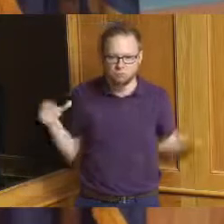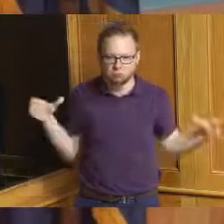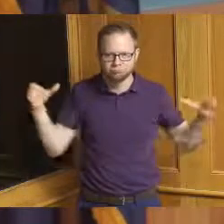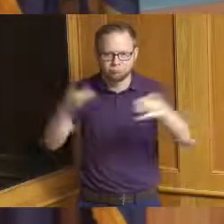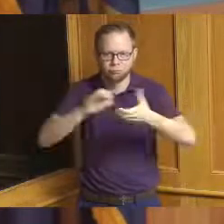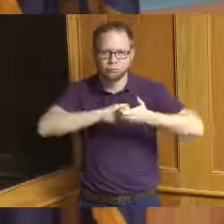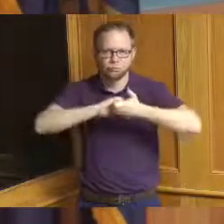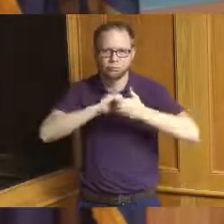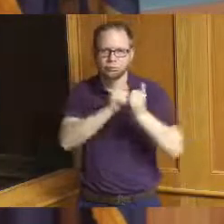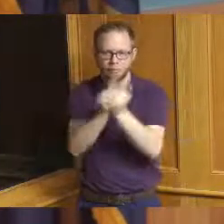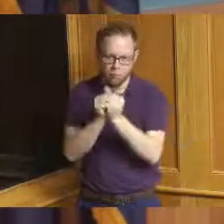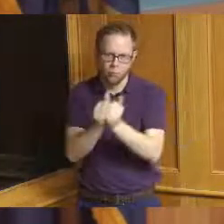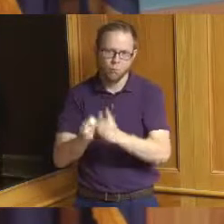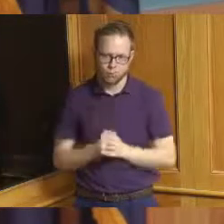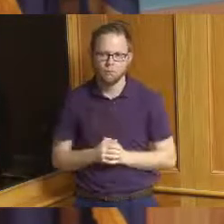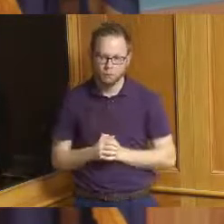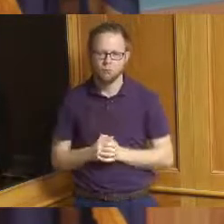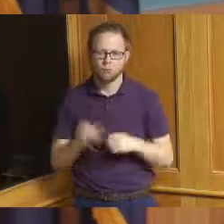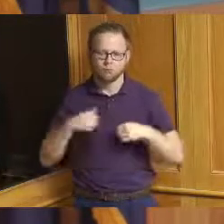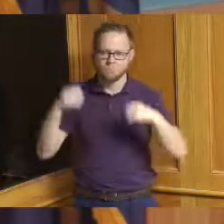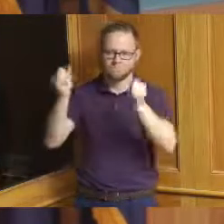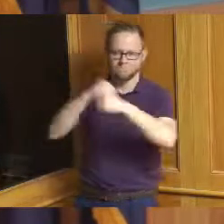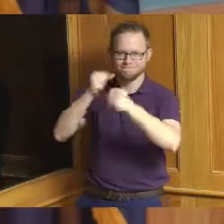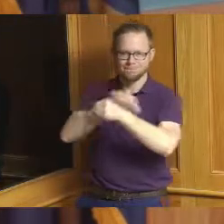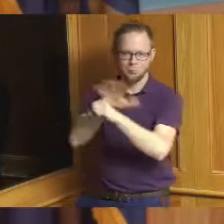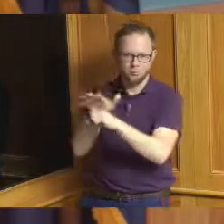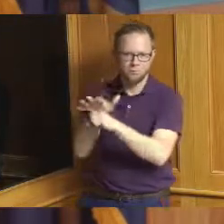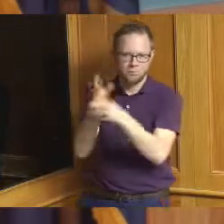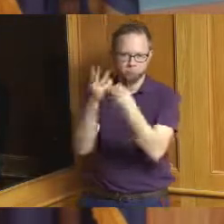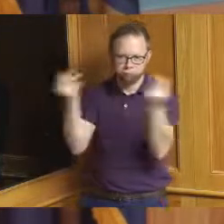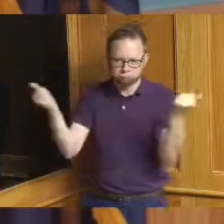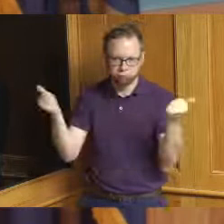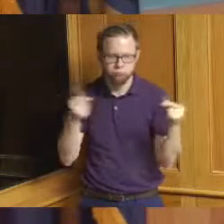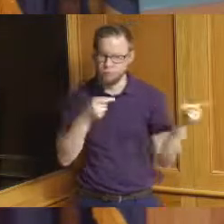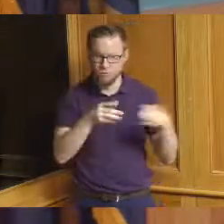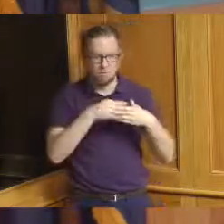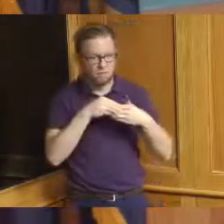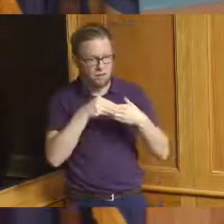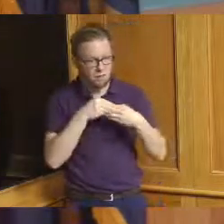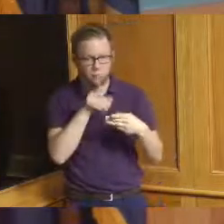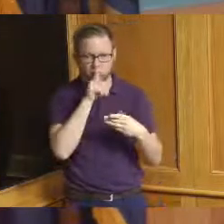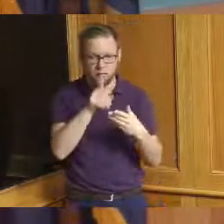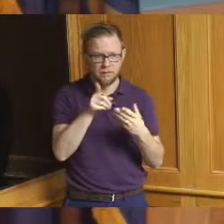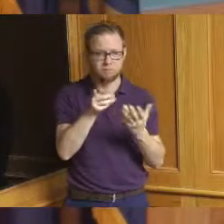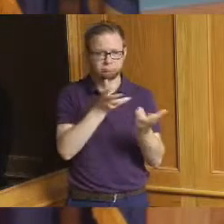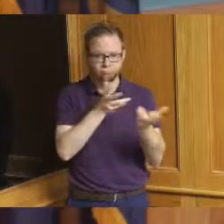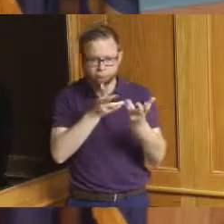working together to try to fight this and you've been flexible and creative and always open for